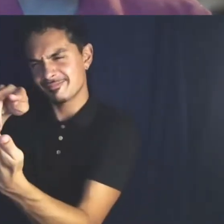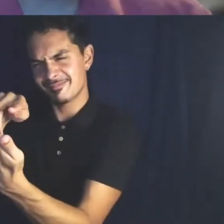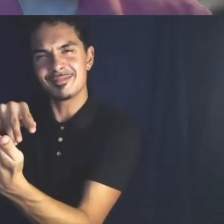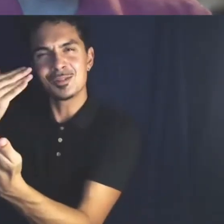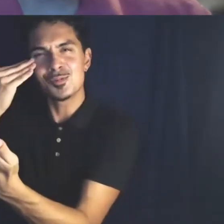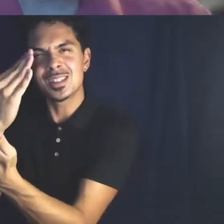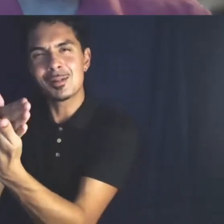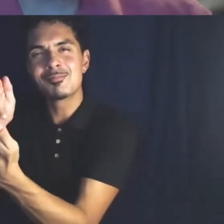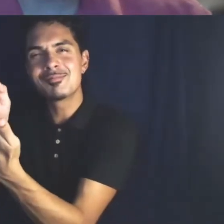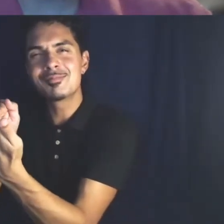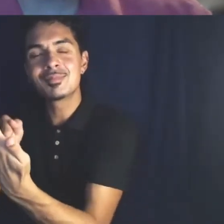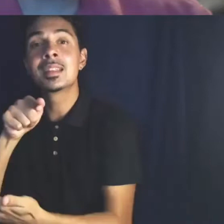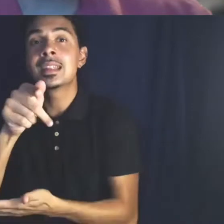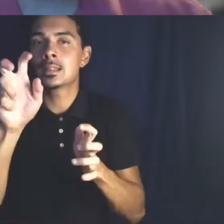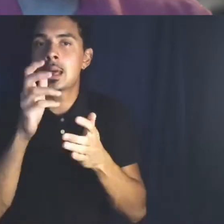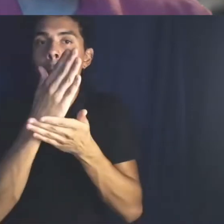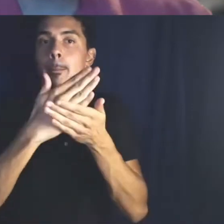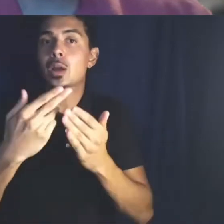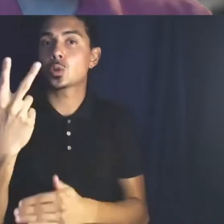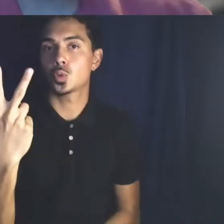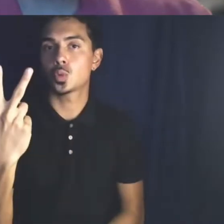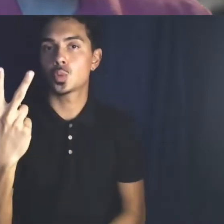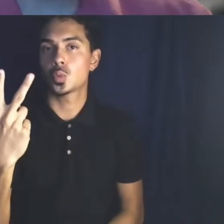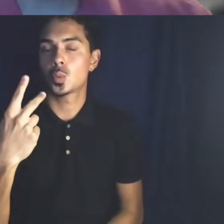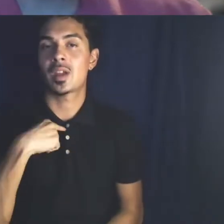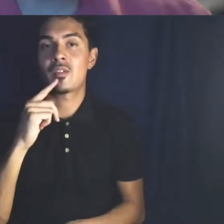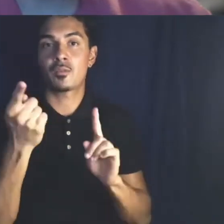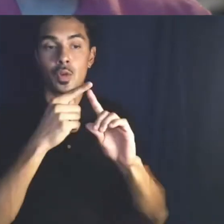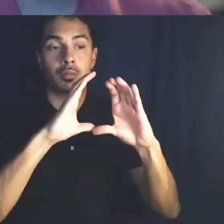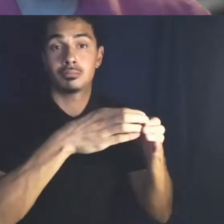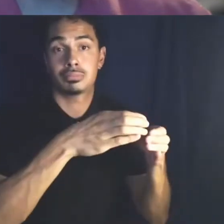This is part two of a two-part series. Maybe we'll have it be part two